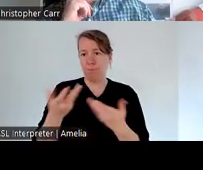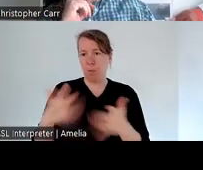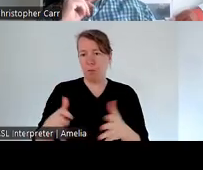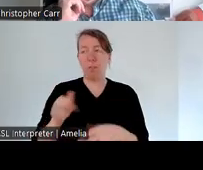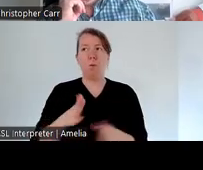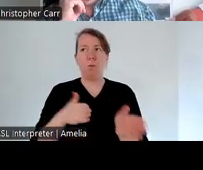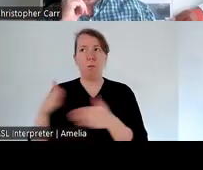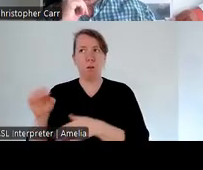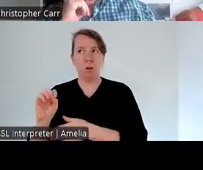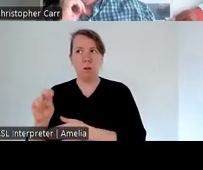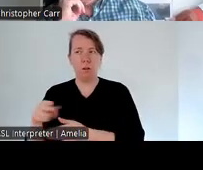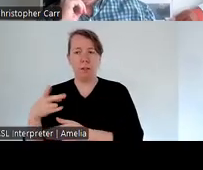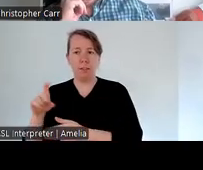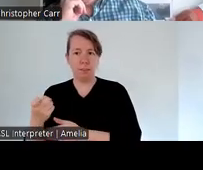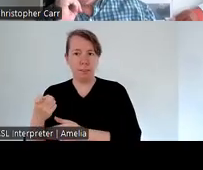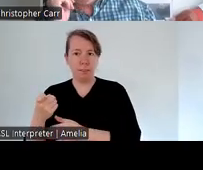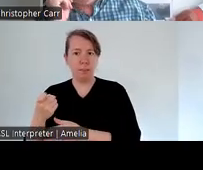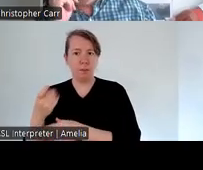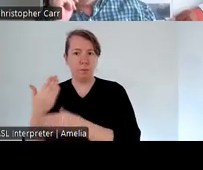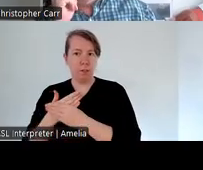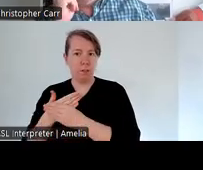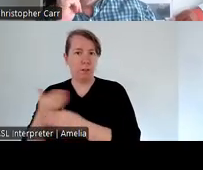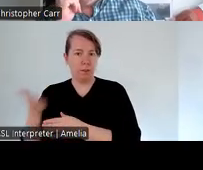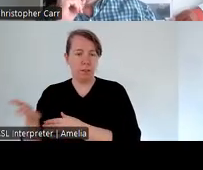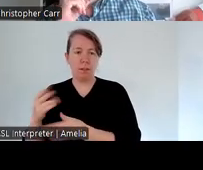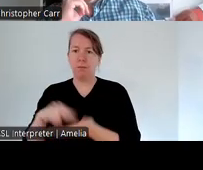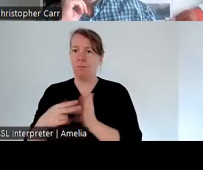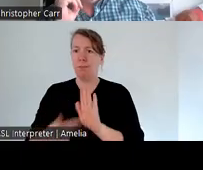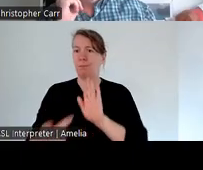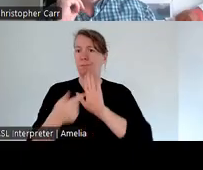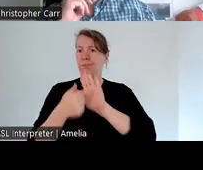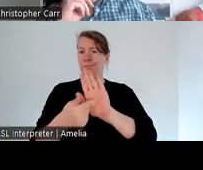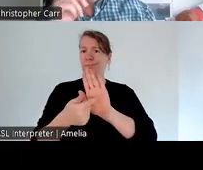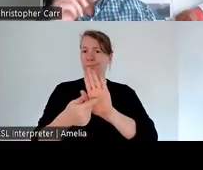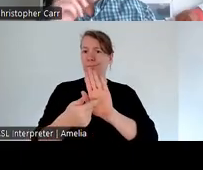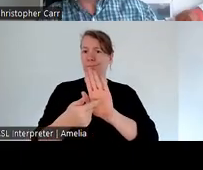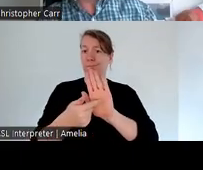and this would be a way that the publisher can add more information that's beyond